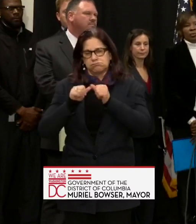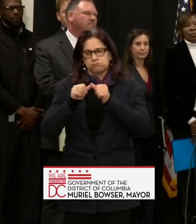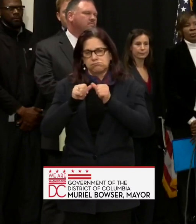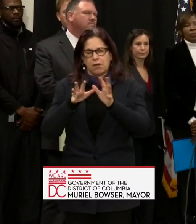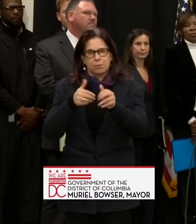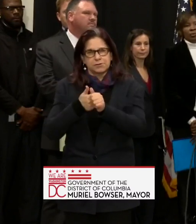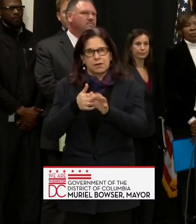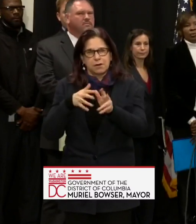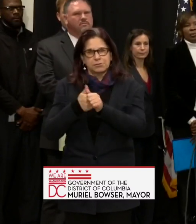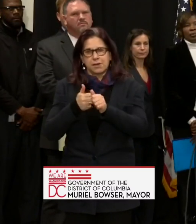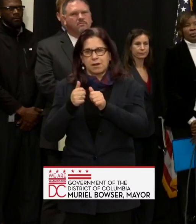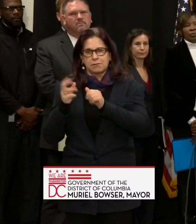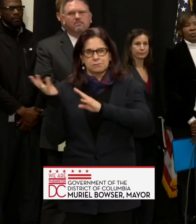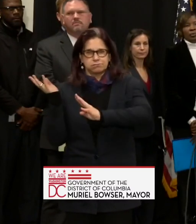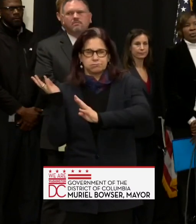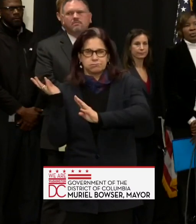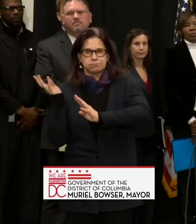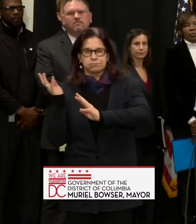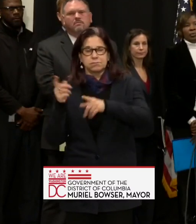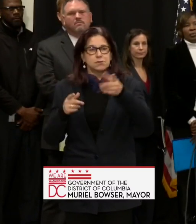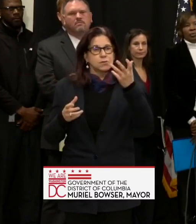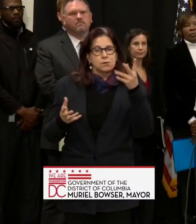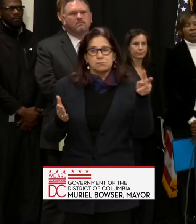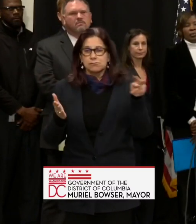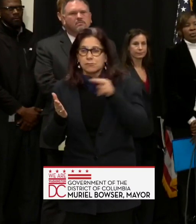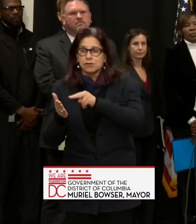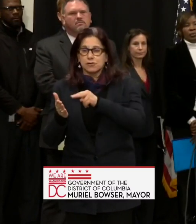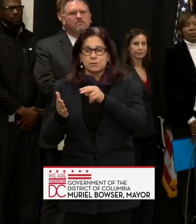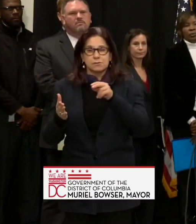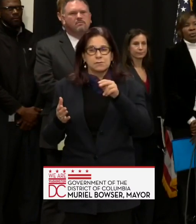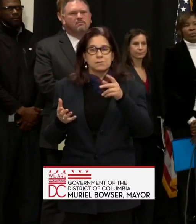LOGISTICS ABOUT SECURITY AND GETTING AROUND WASHINGTON, D.C.,